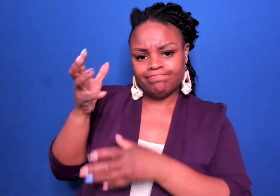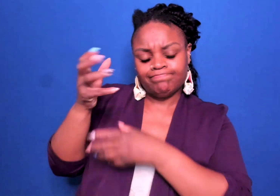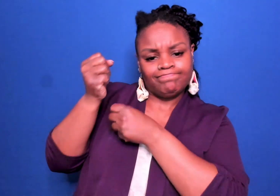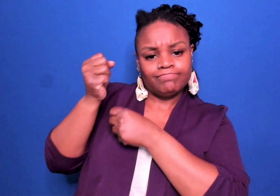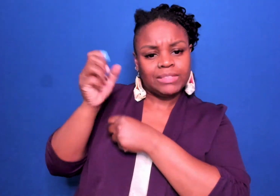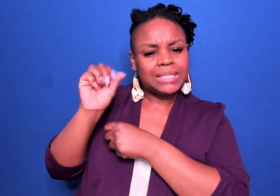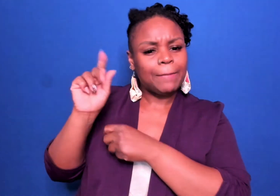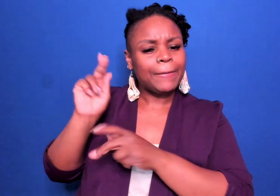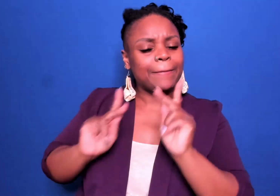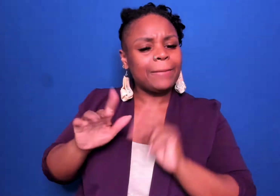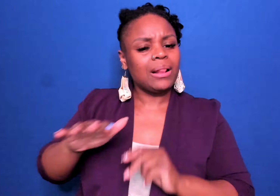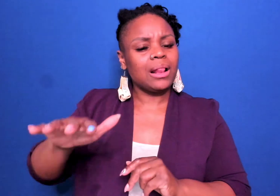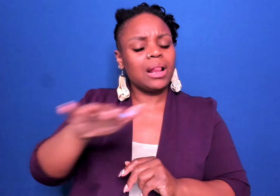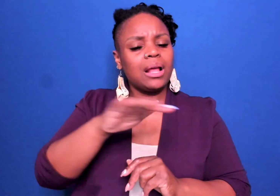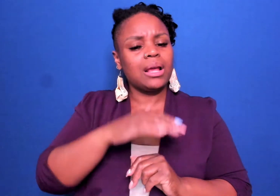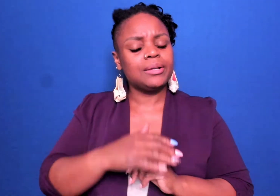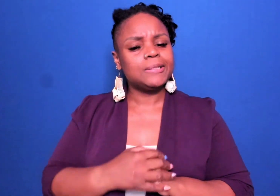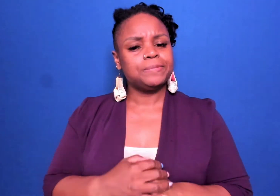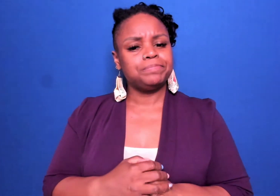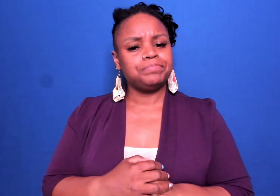will be catastrophic for disabled folks.